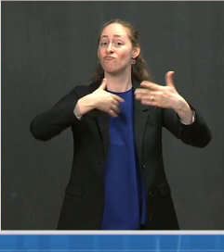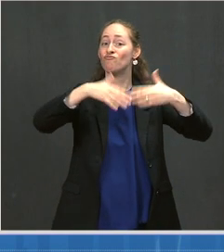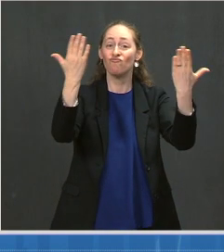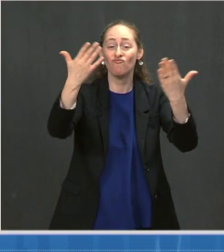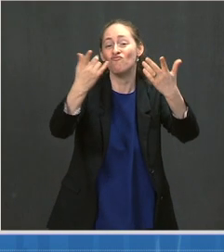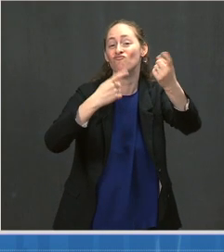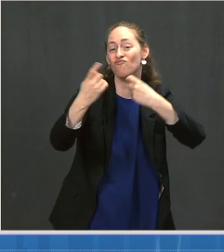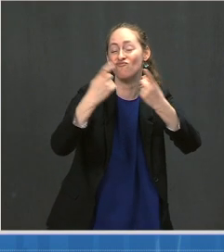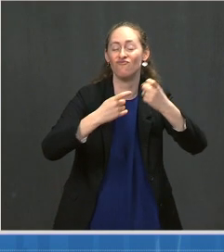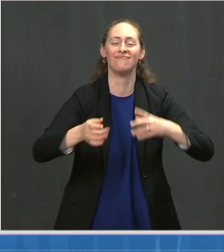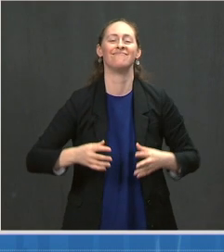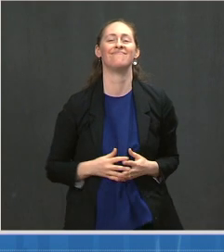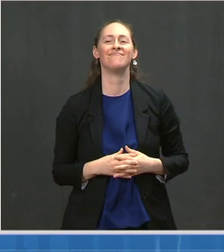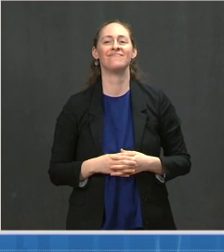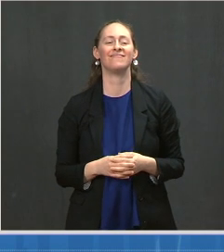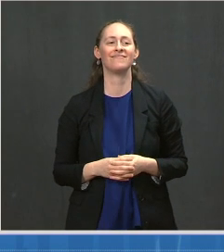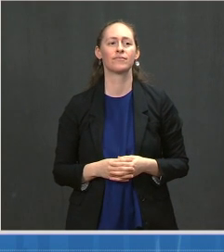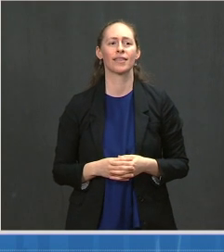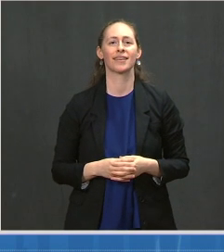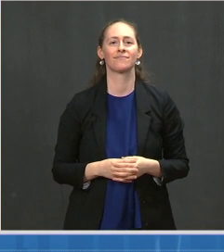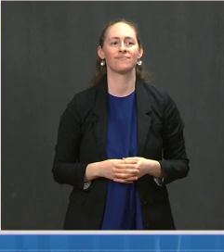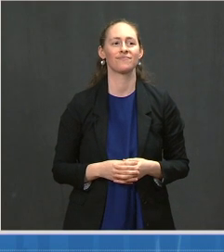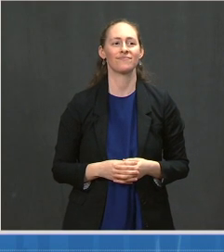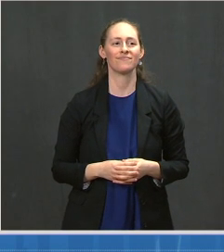Mr. Zients: Thanks, doctors. Let's open it up for a few questions.